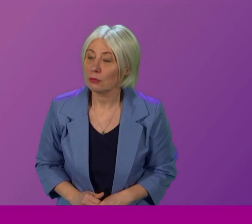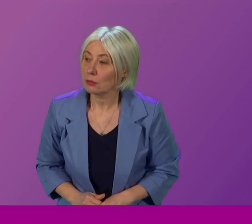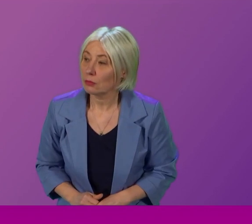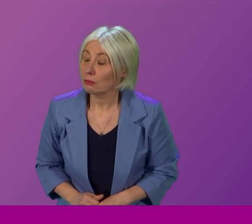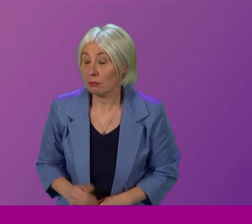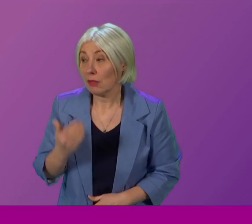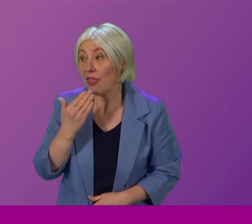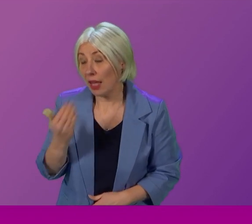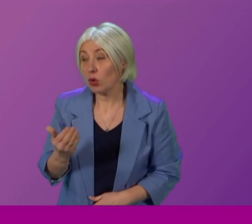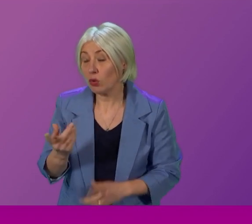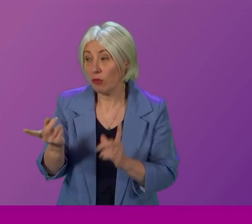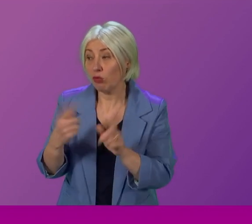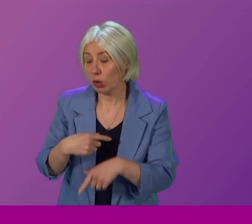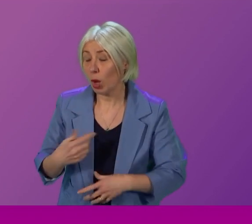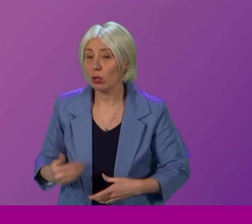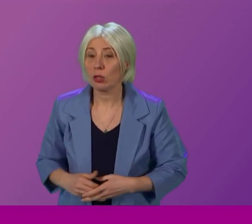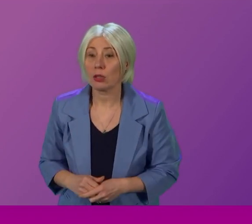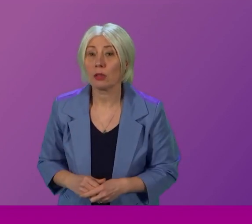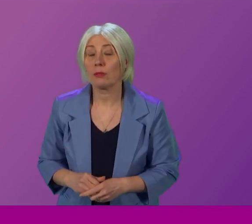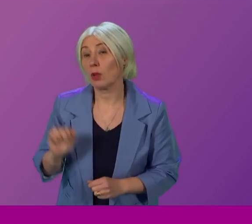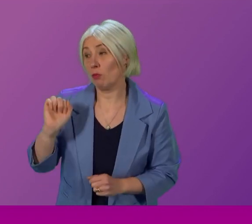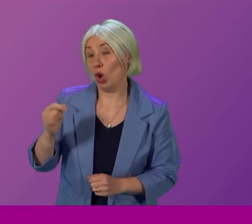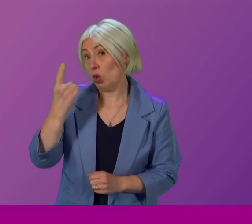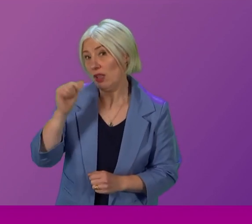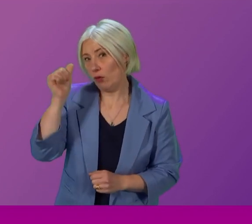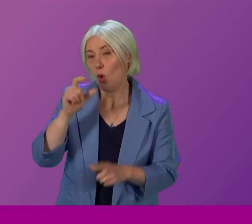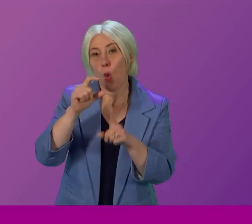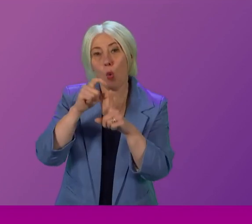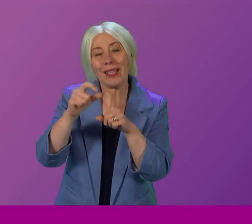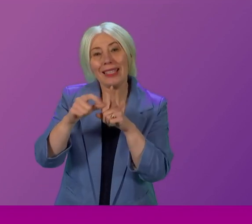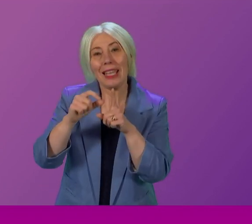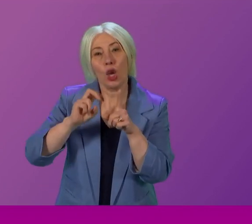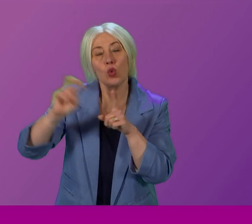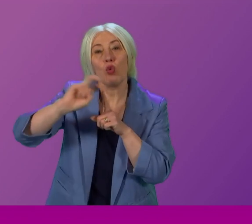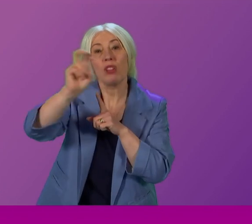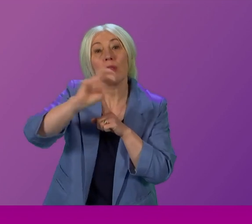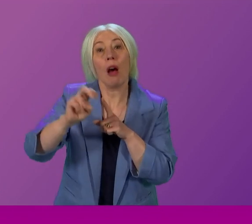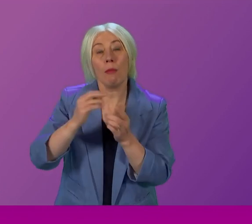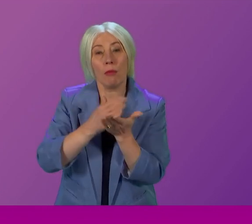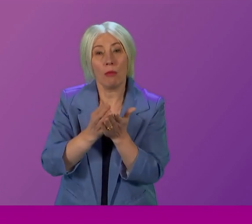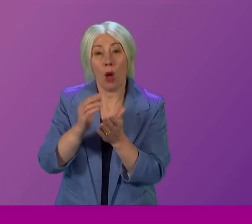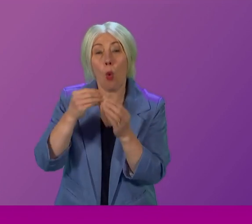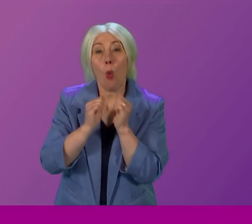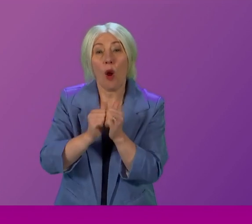The First Minister will know that the whisky tourism sector is worth some £84 million